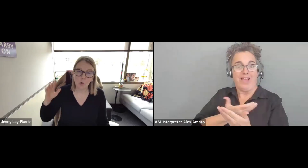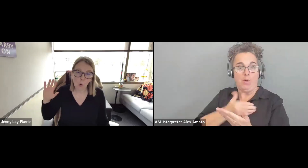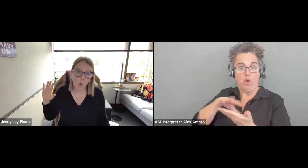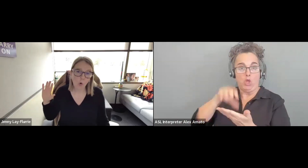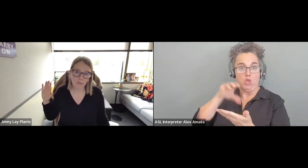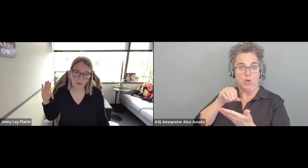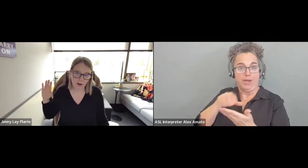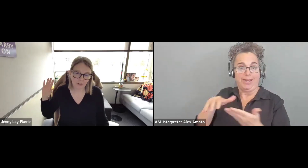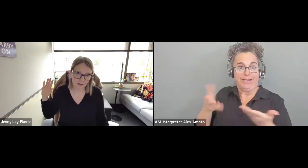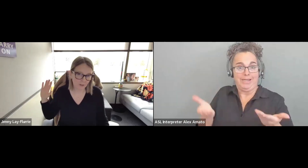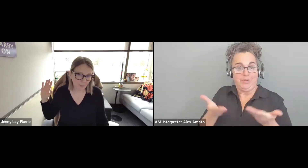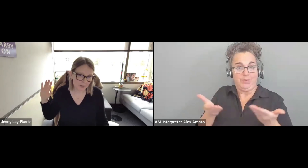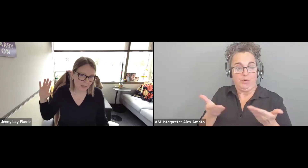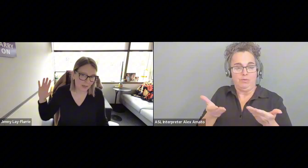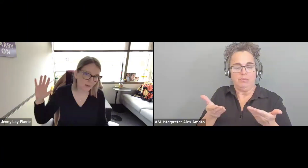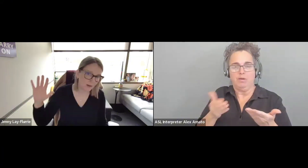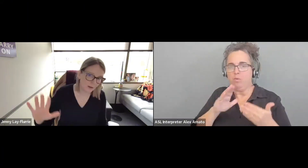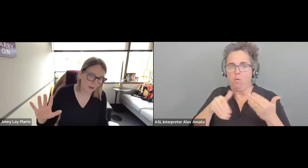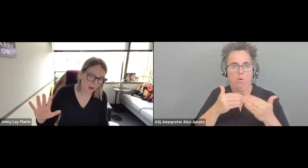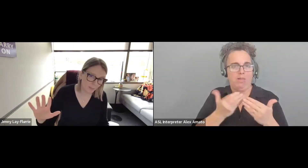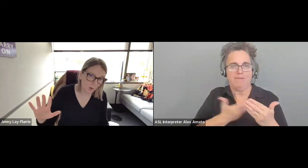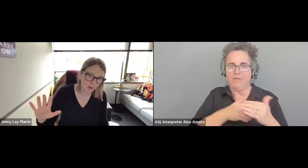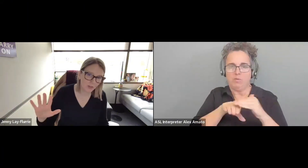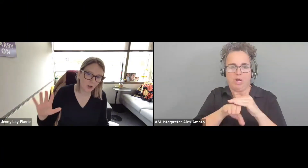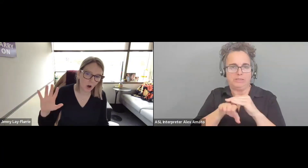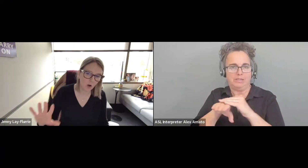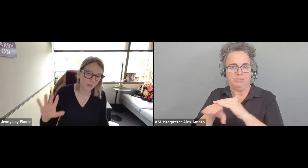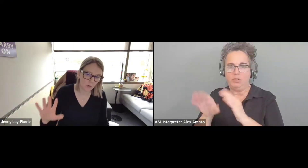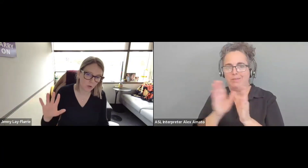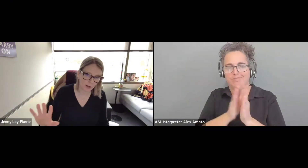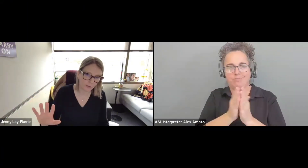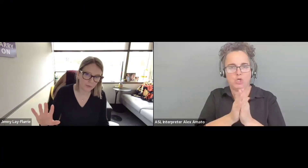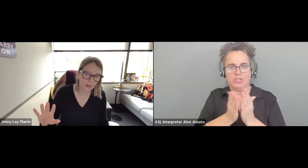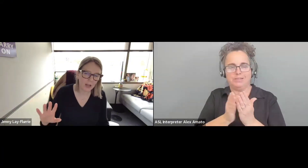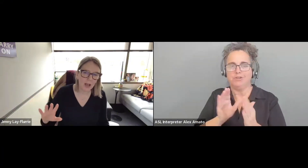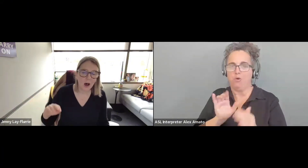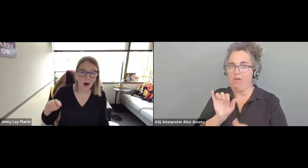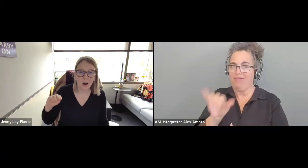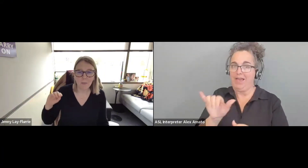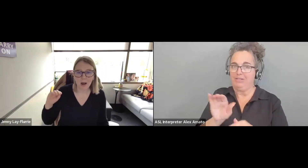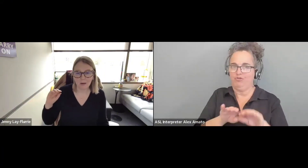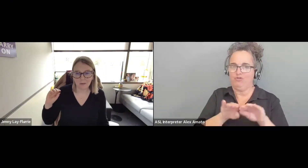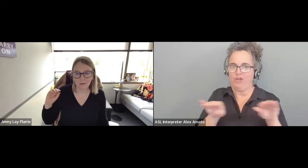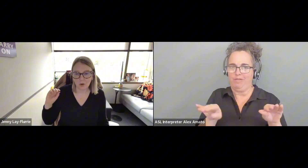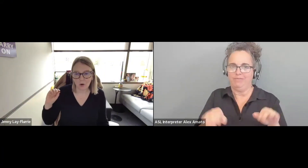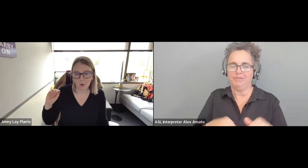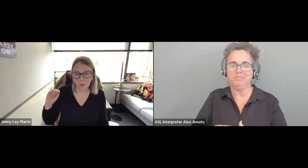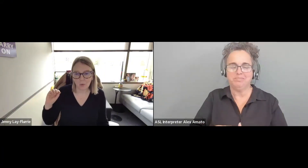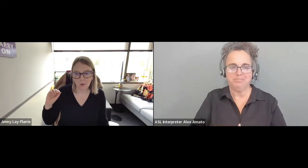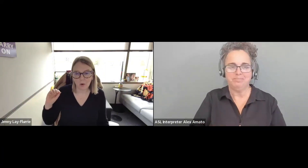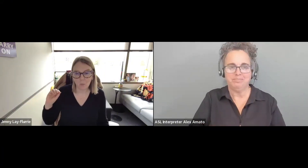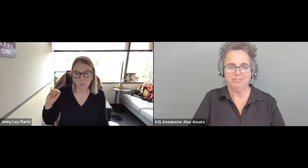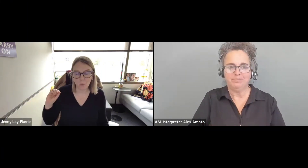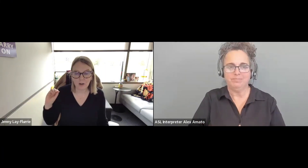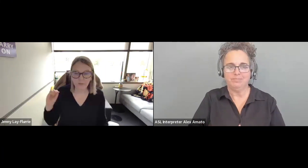and all of our accessibility books are on those shelves. And so, you know, one